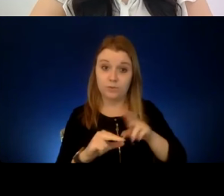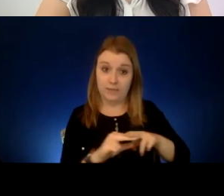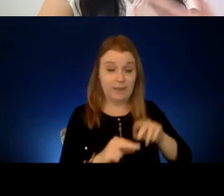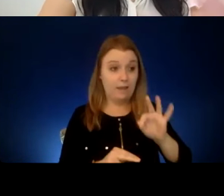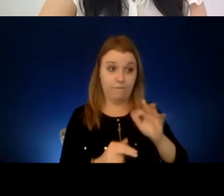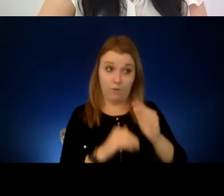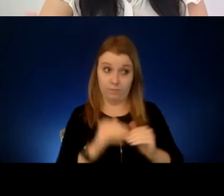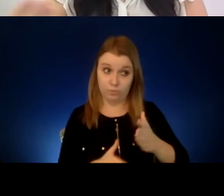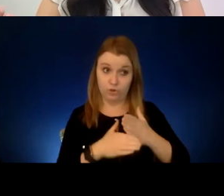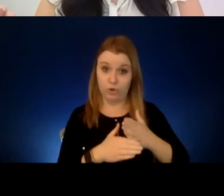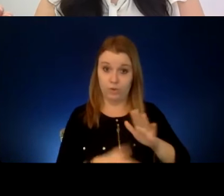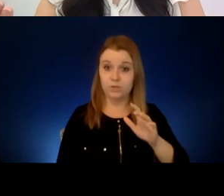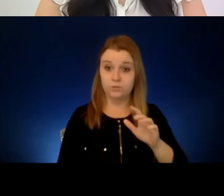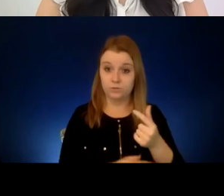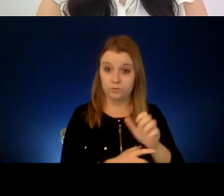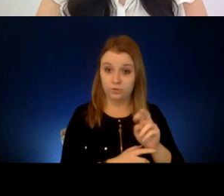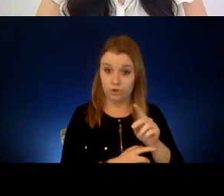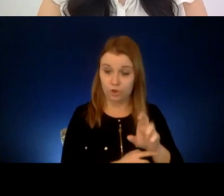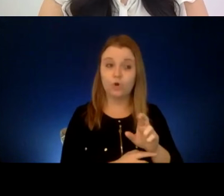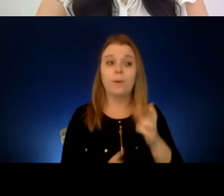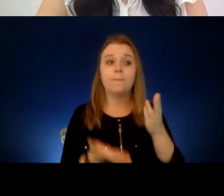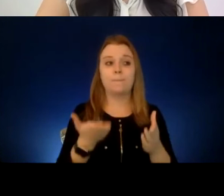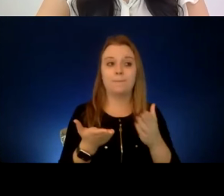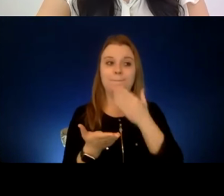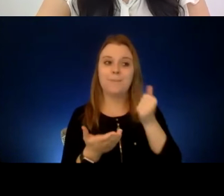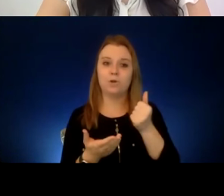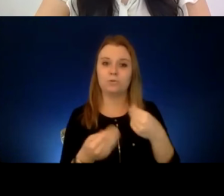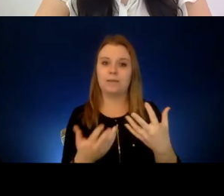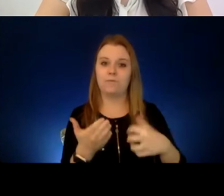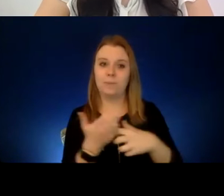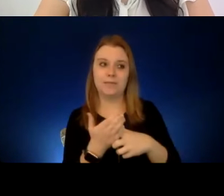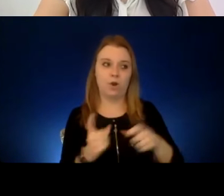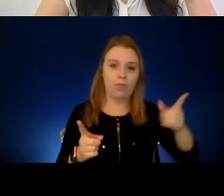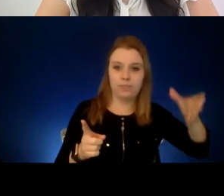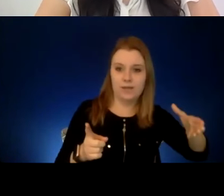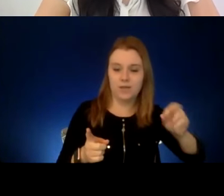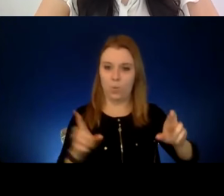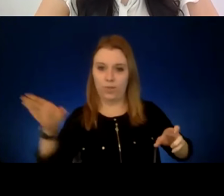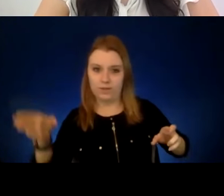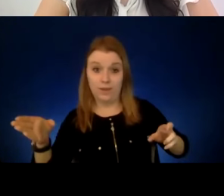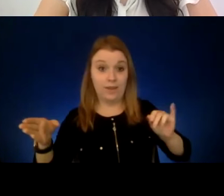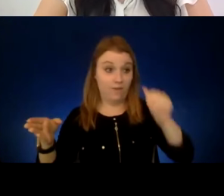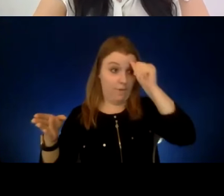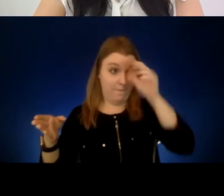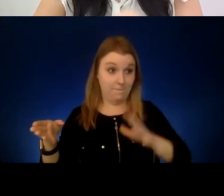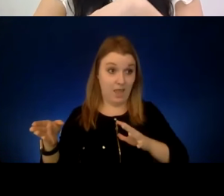you might wanna place them on one side of the theater versus the other. If you were to place a male patron on this side,